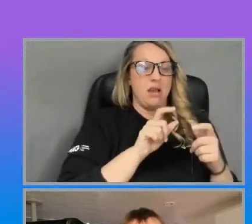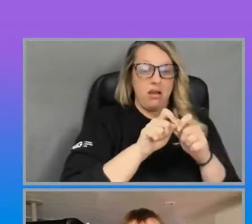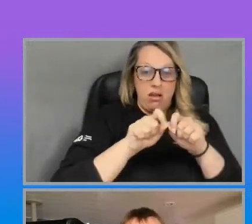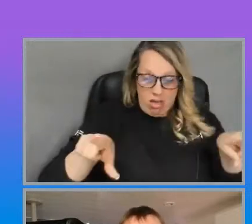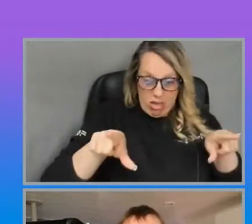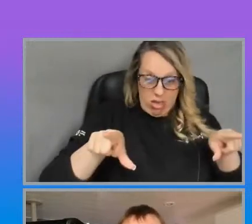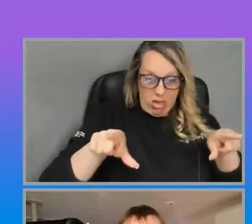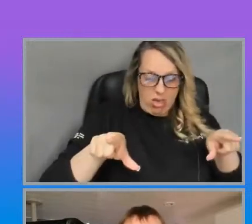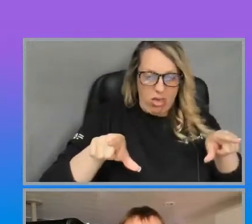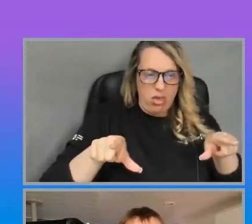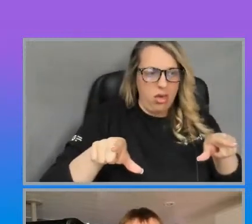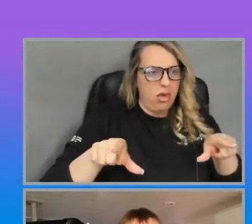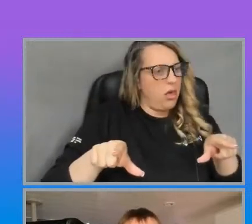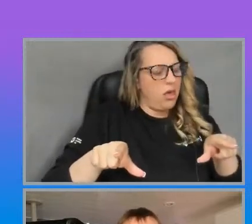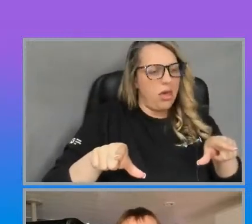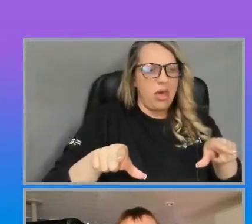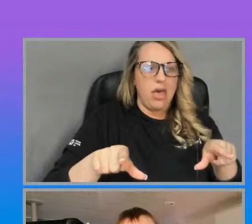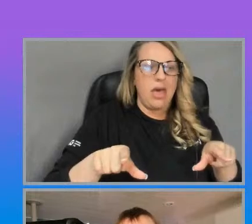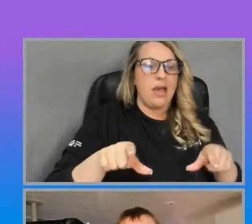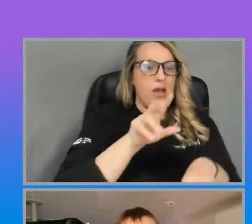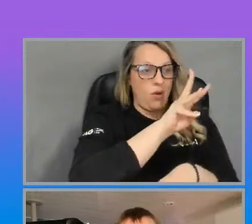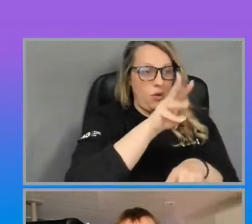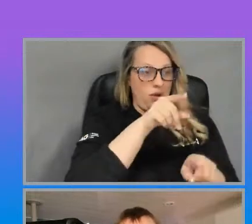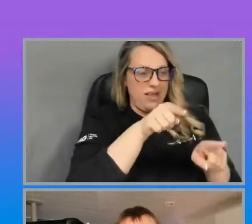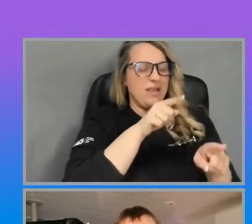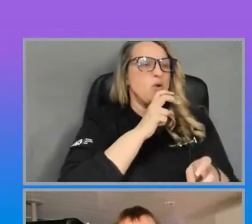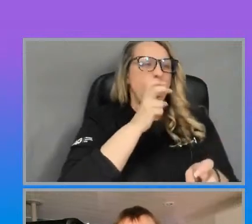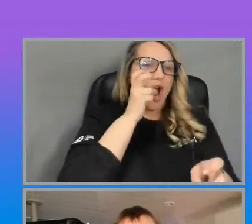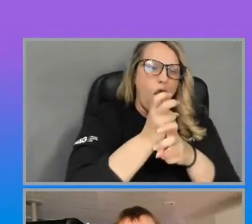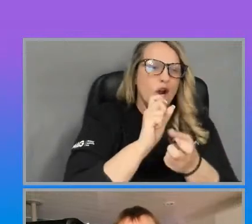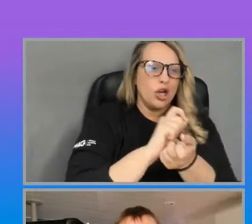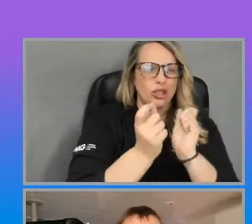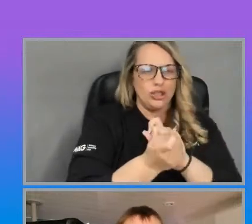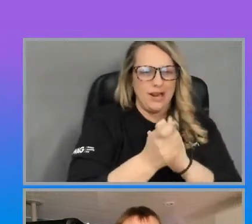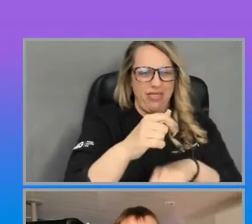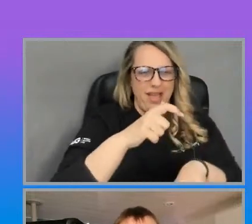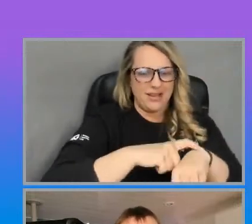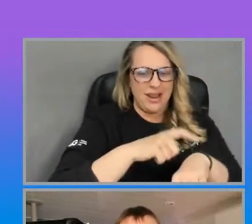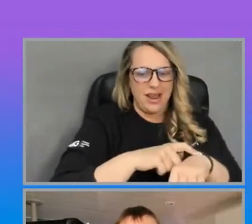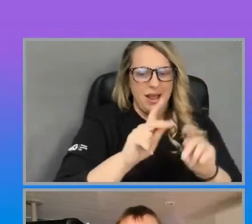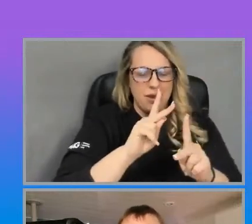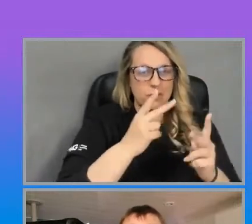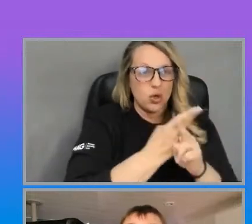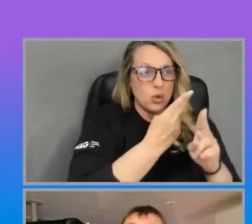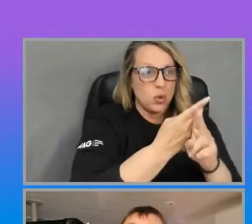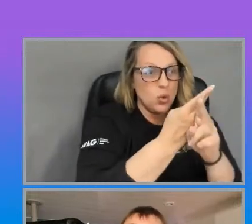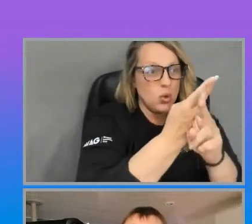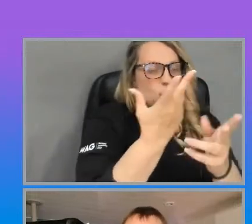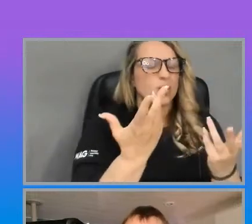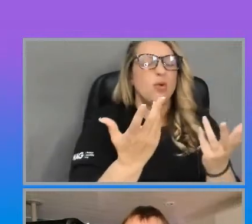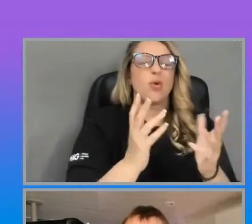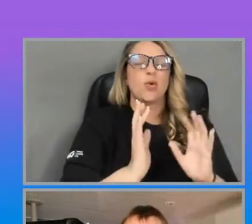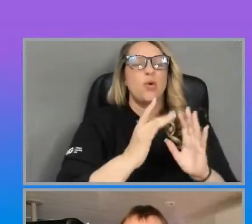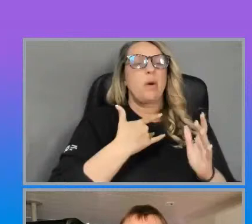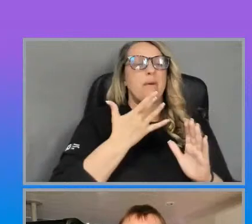onto the web and it's in a browser, it's much harder for us to change things because people